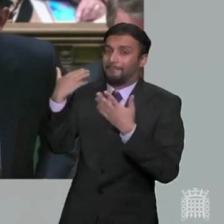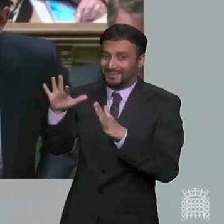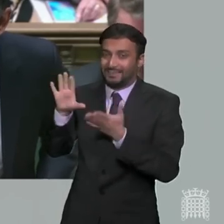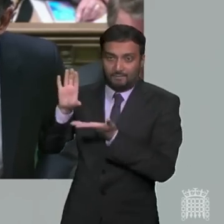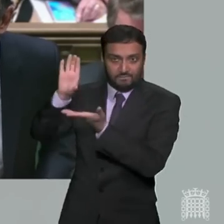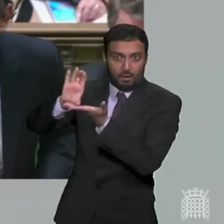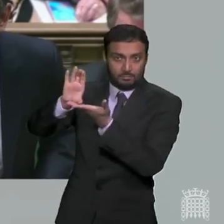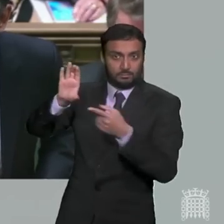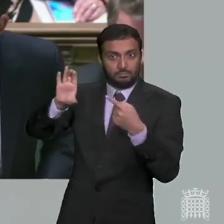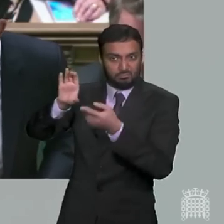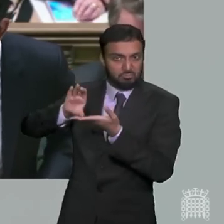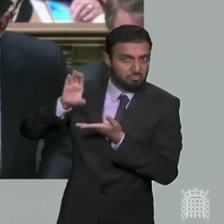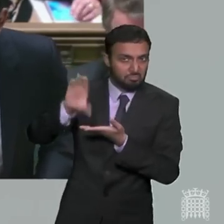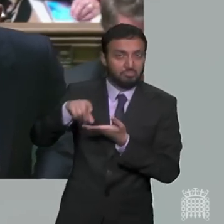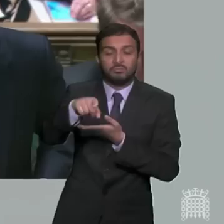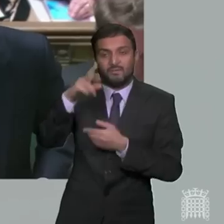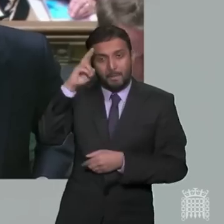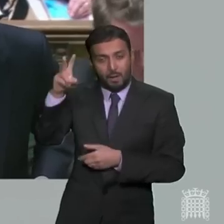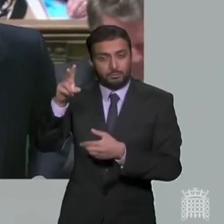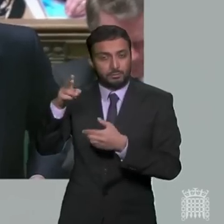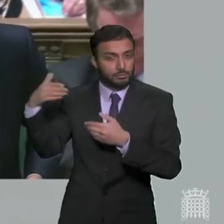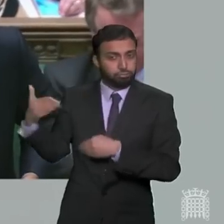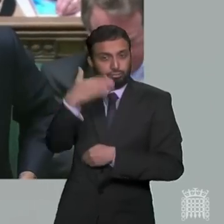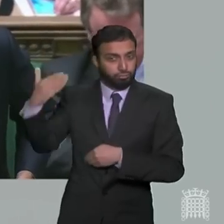country, and I look forward to working with him to ensure that that money finds its way